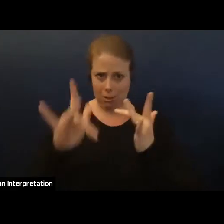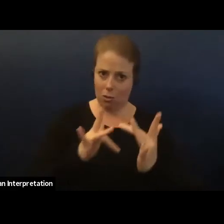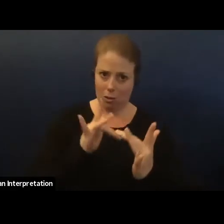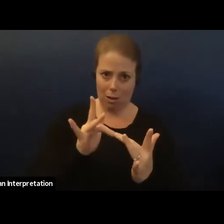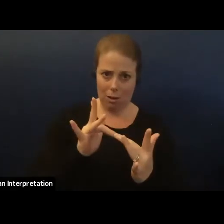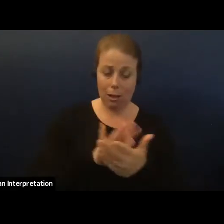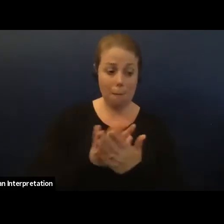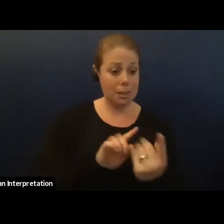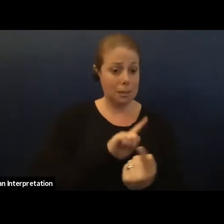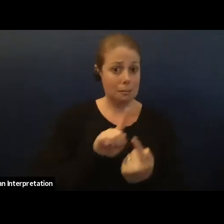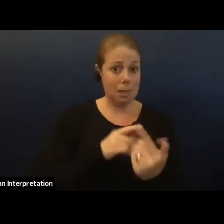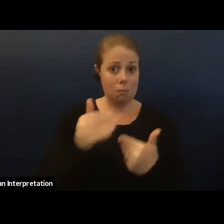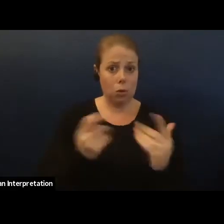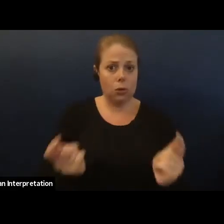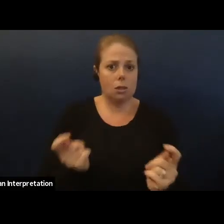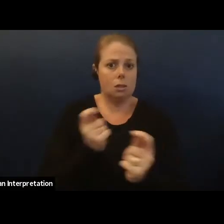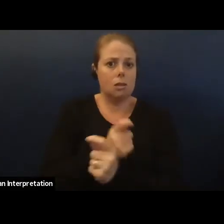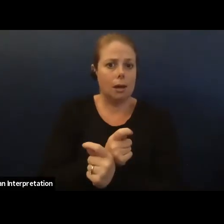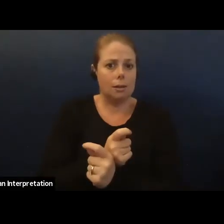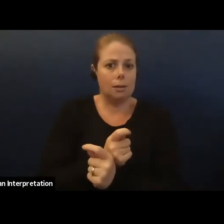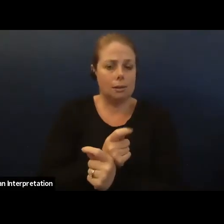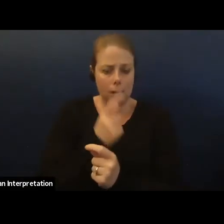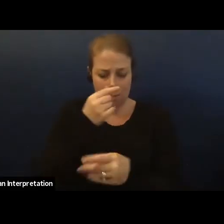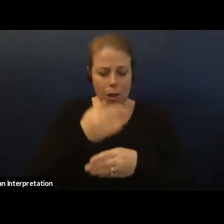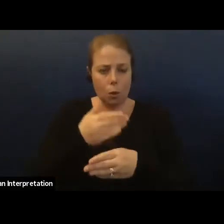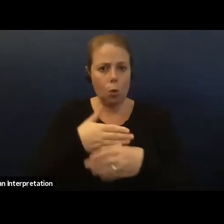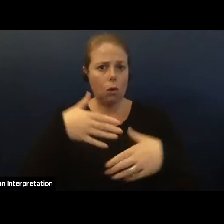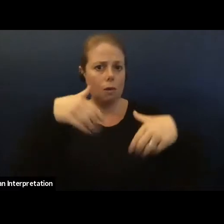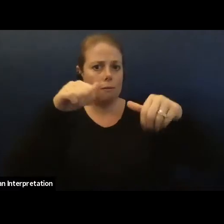more effectively in a shorter online format. And the feedback that we've